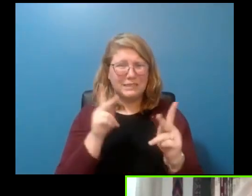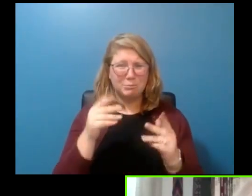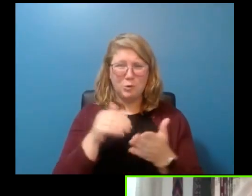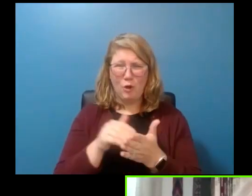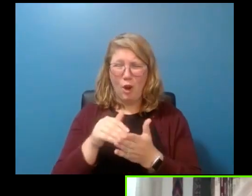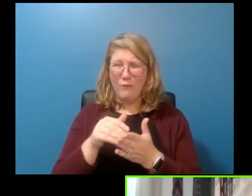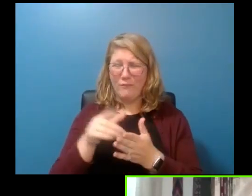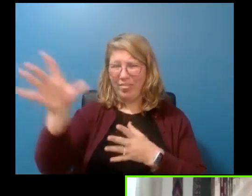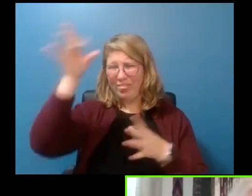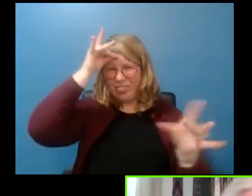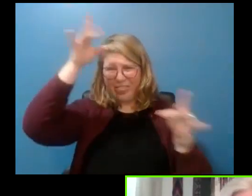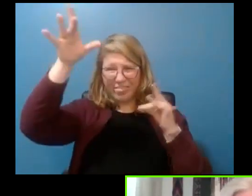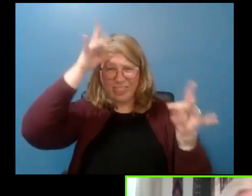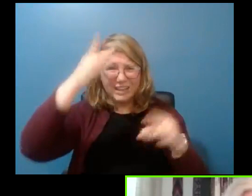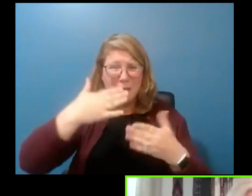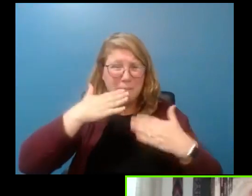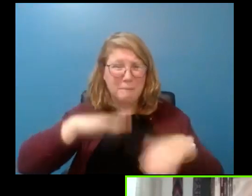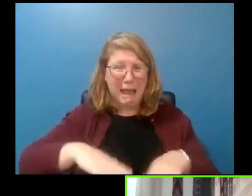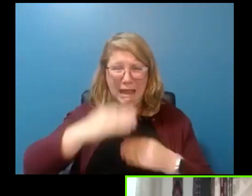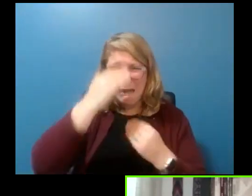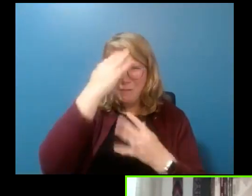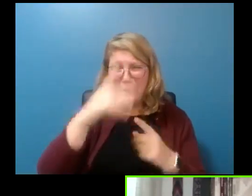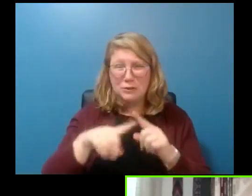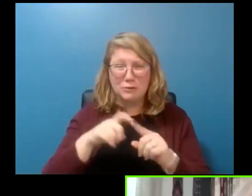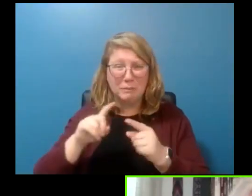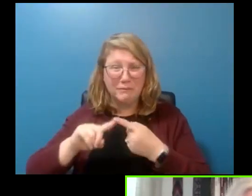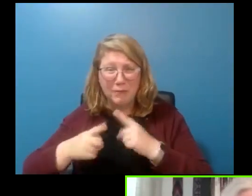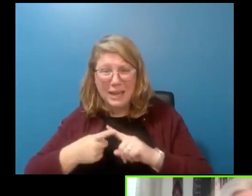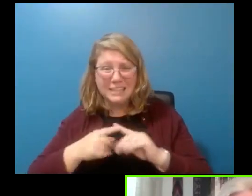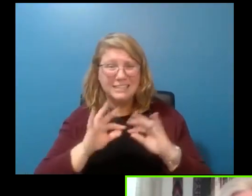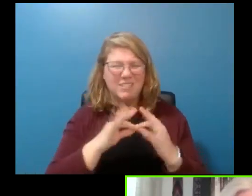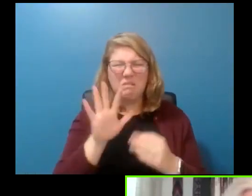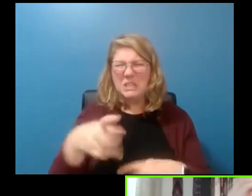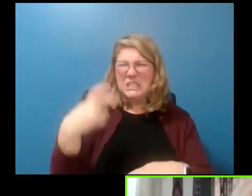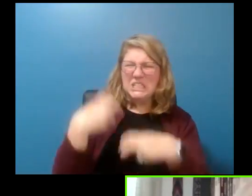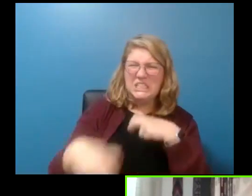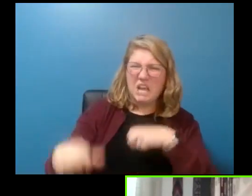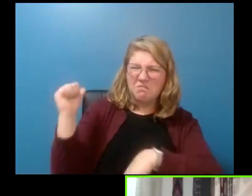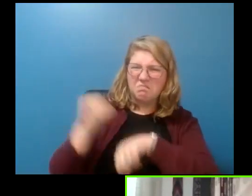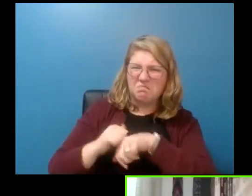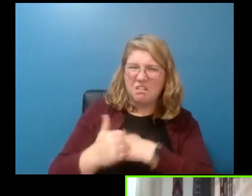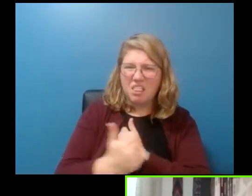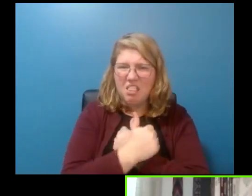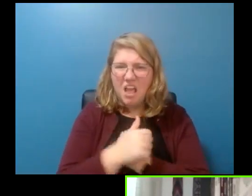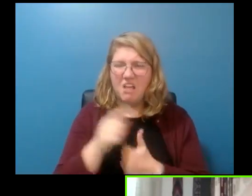being able to get Medicaid saying I will never work again or without employment is helpful